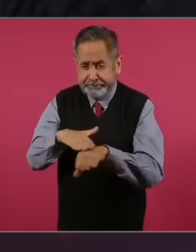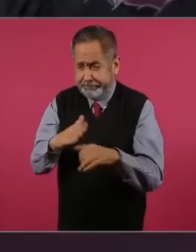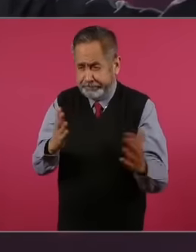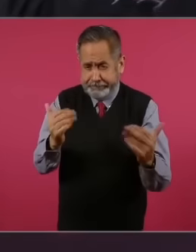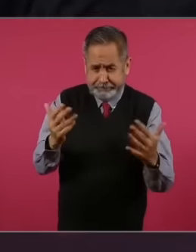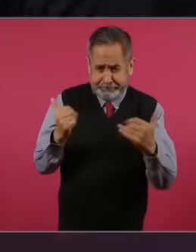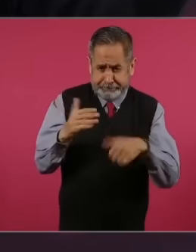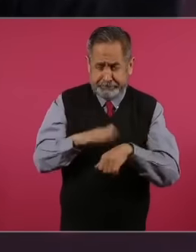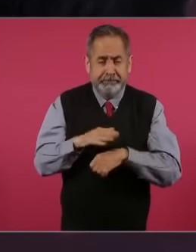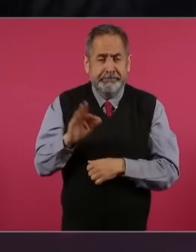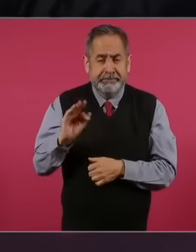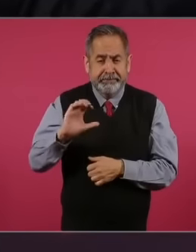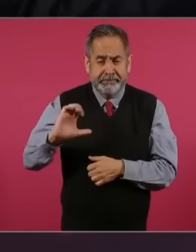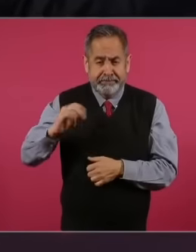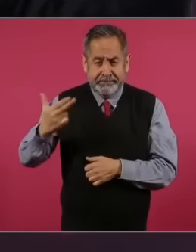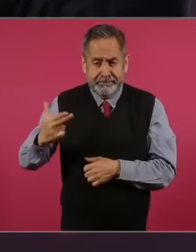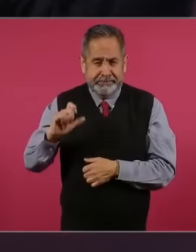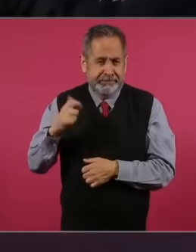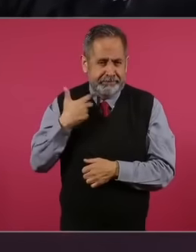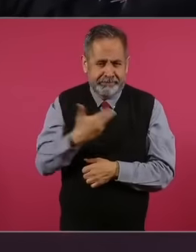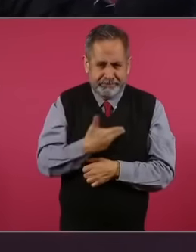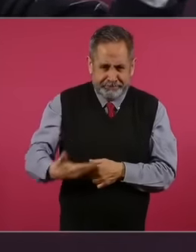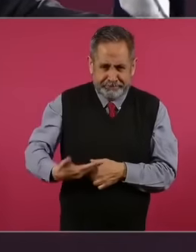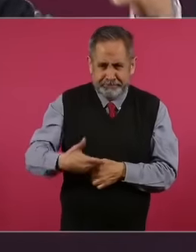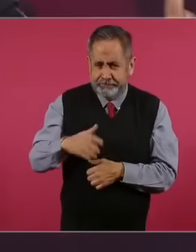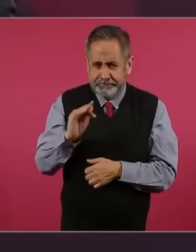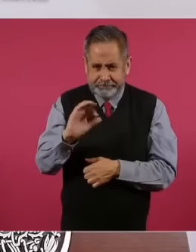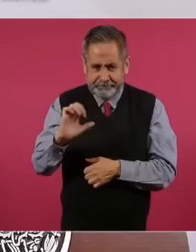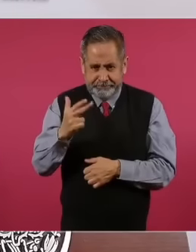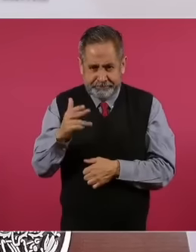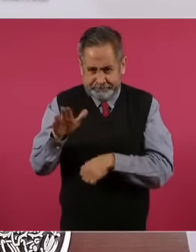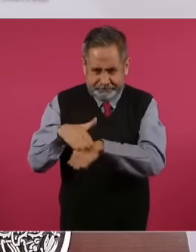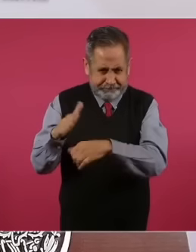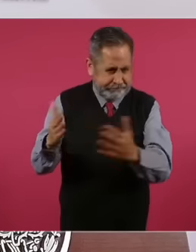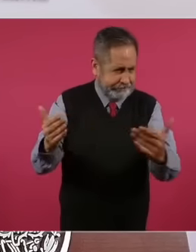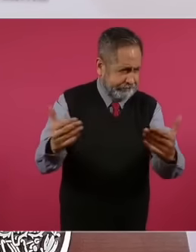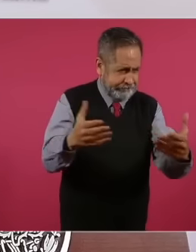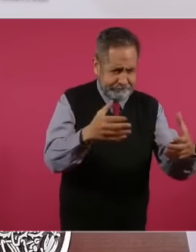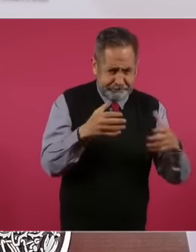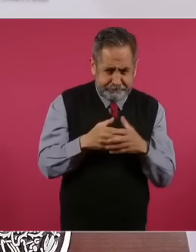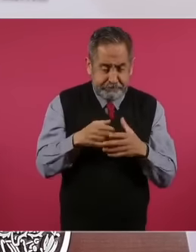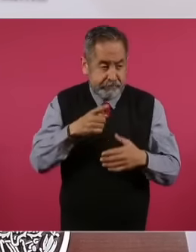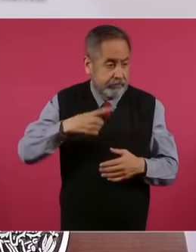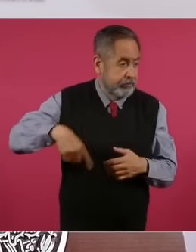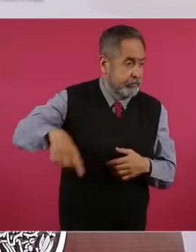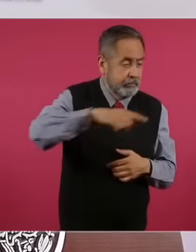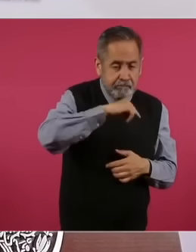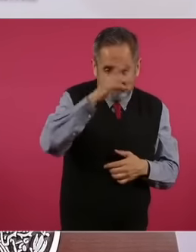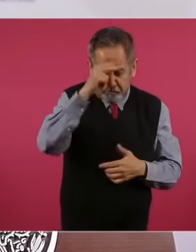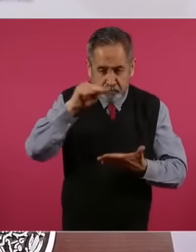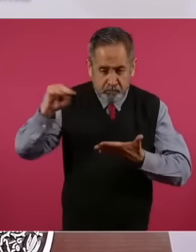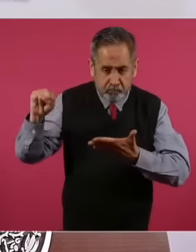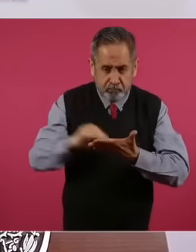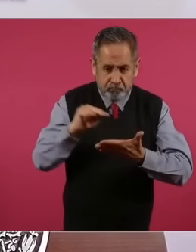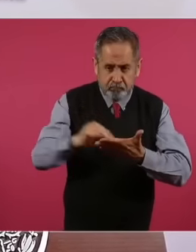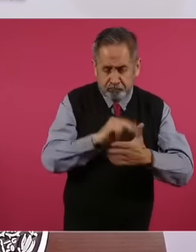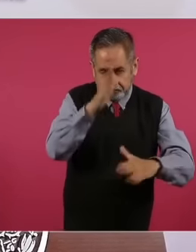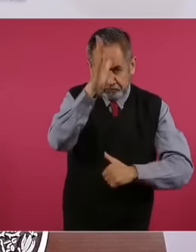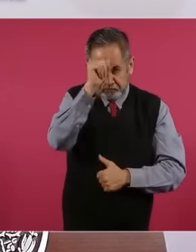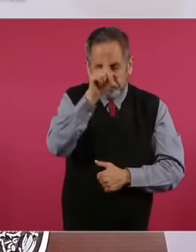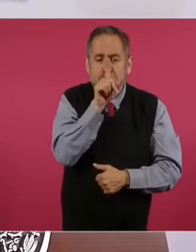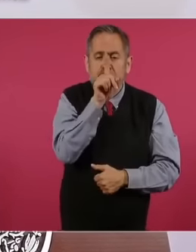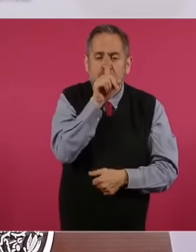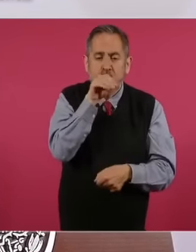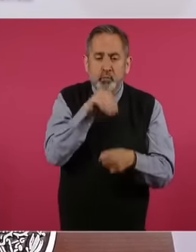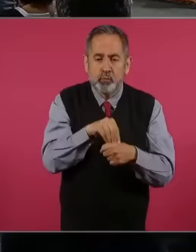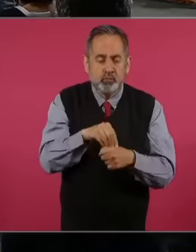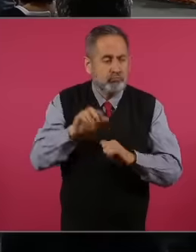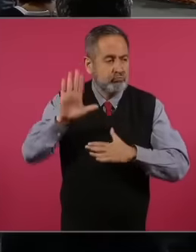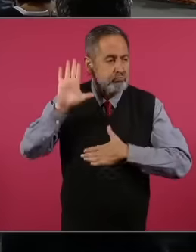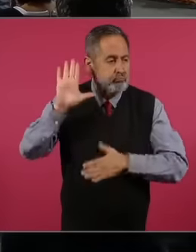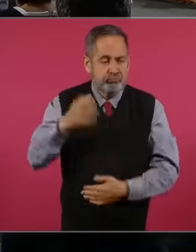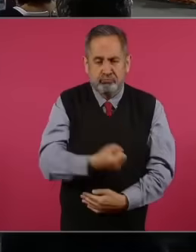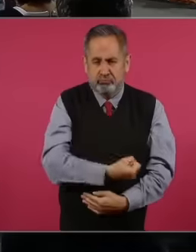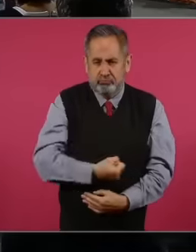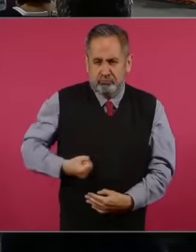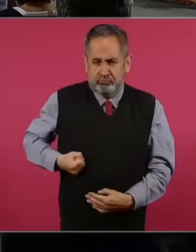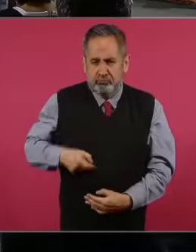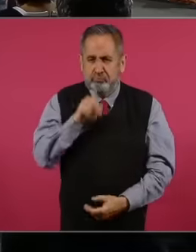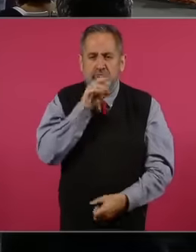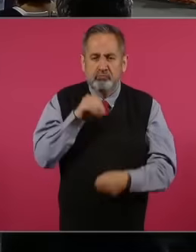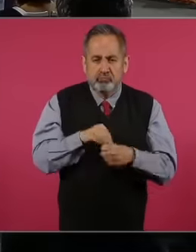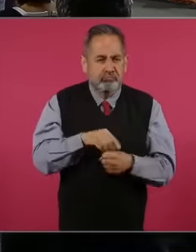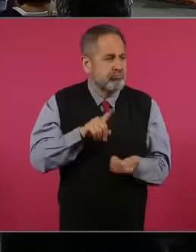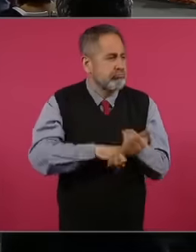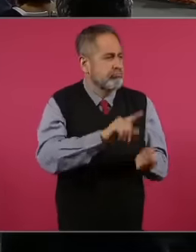and they sign a pact of silence the most famous journalists the owners of